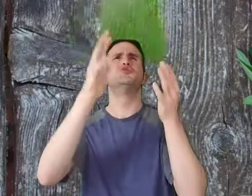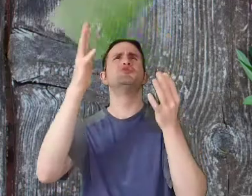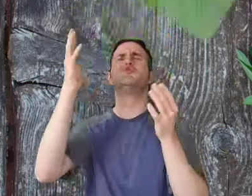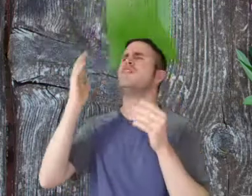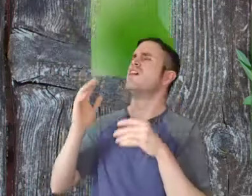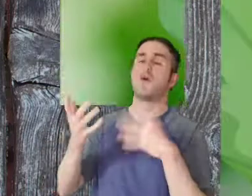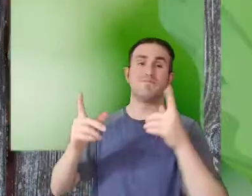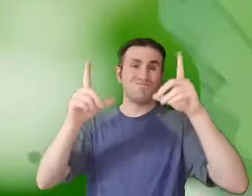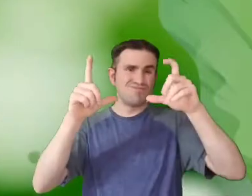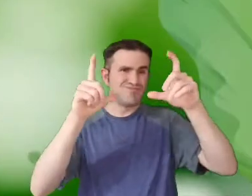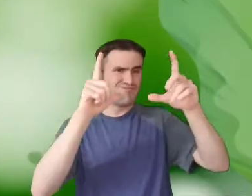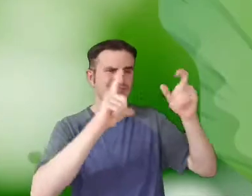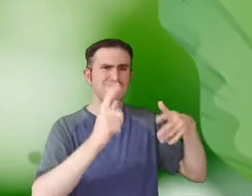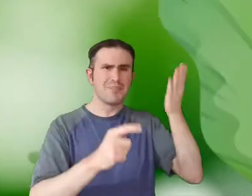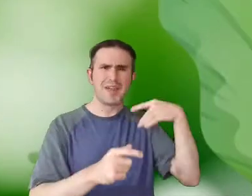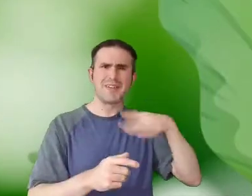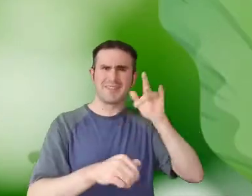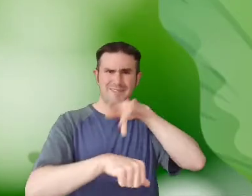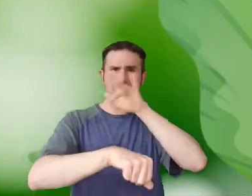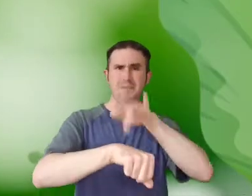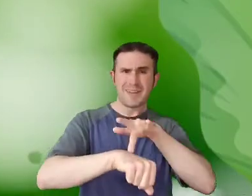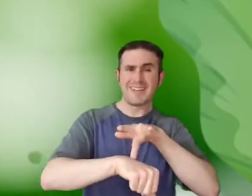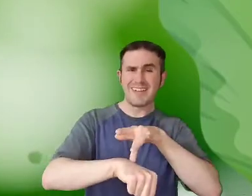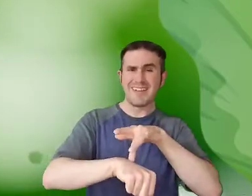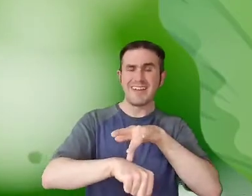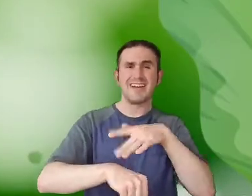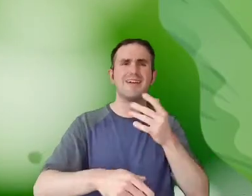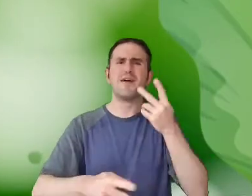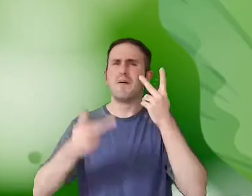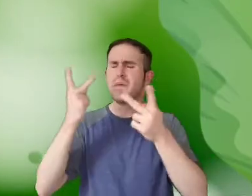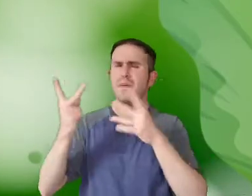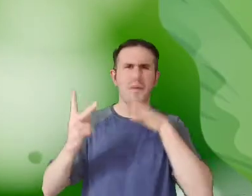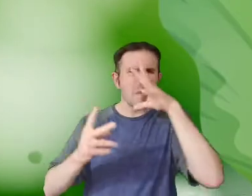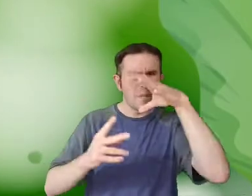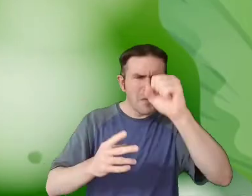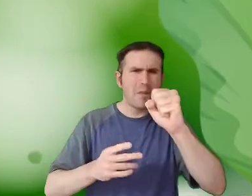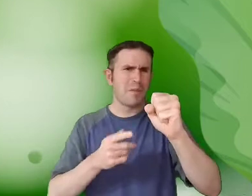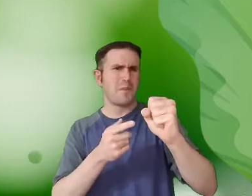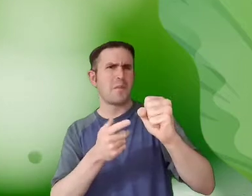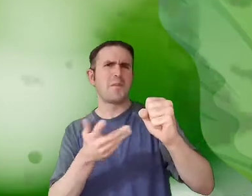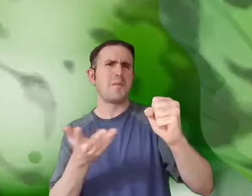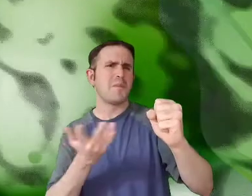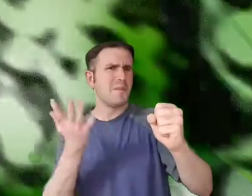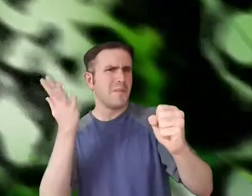or photos, places that you've been... What is it about those areas that grabs your attention?